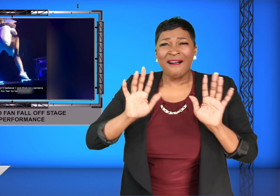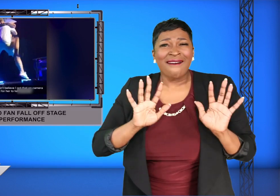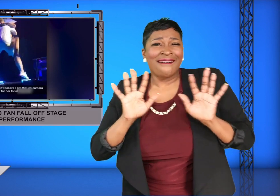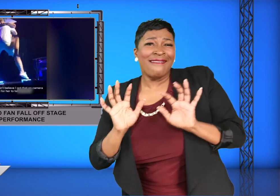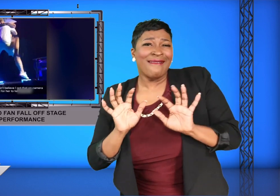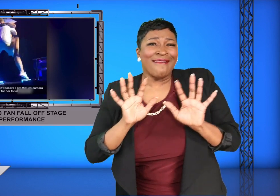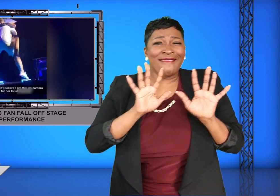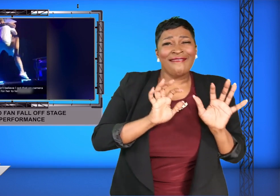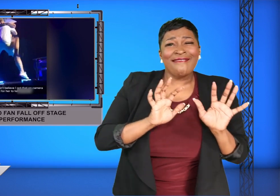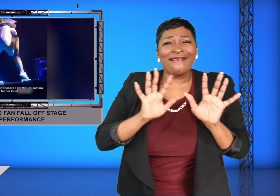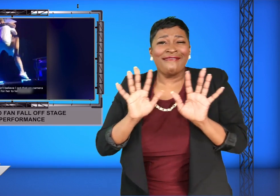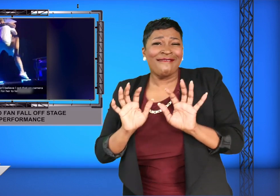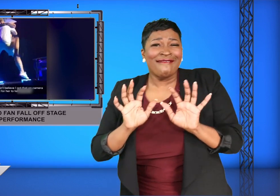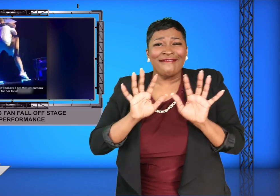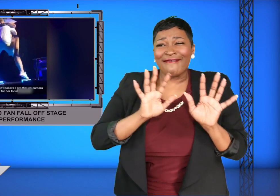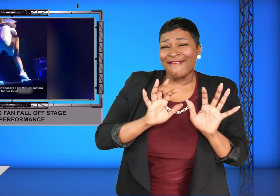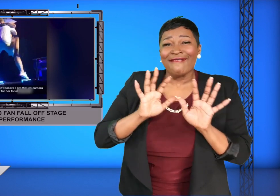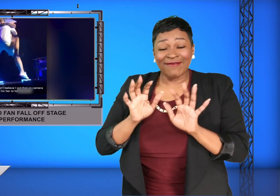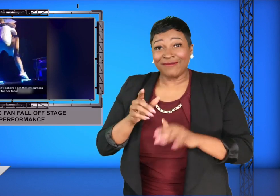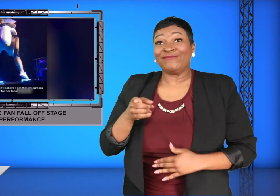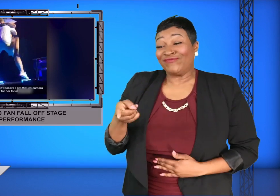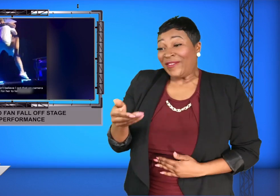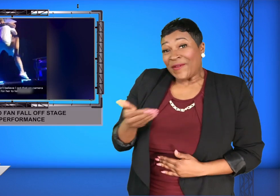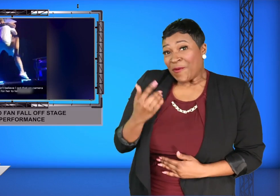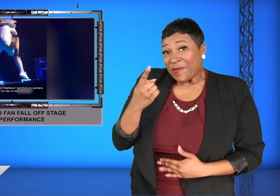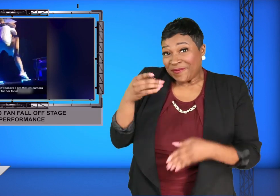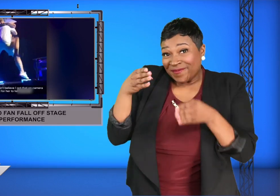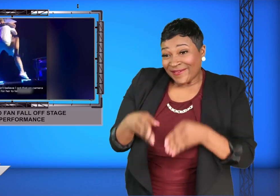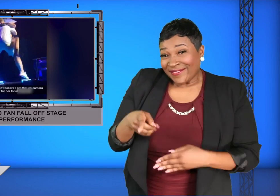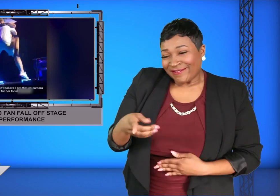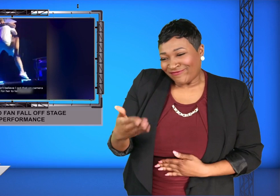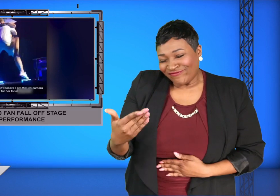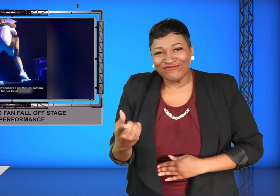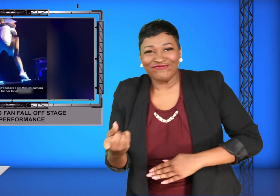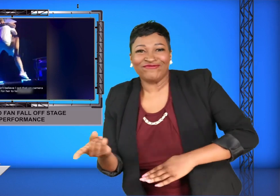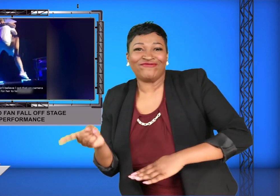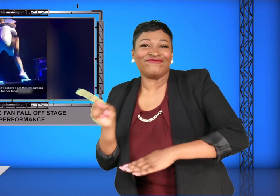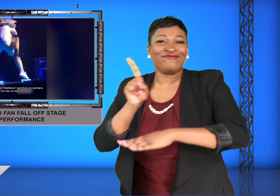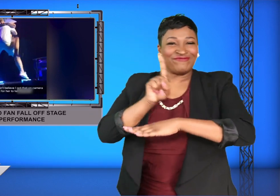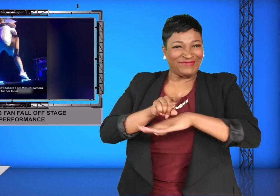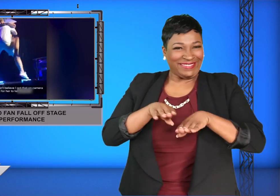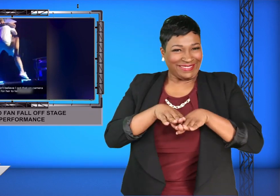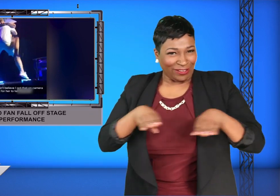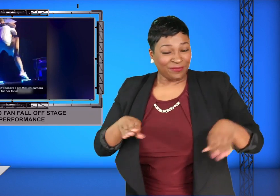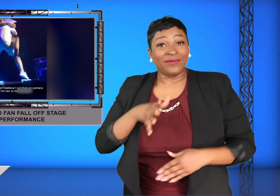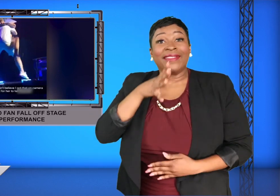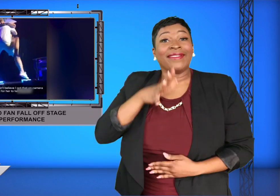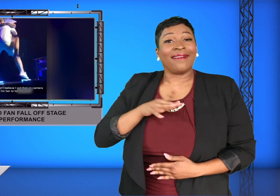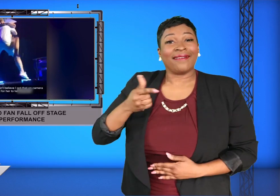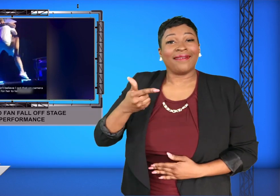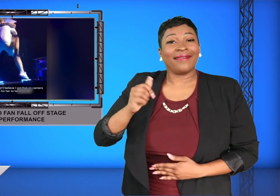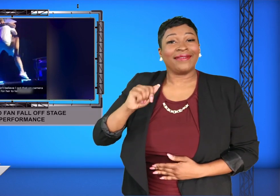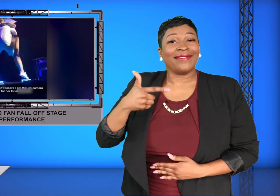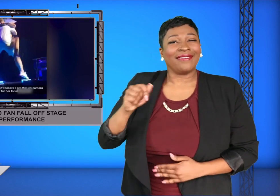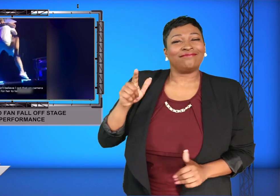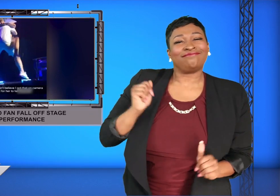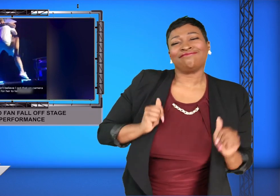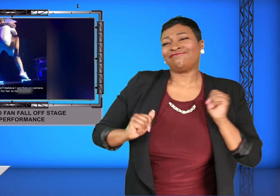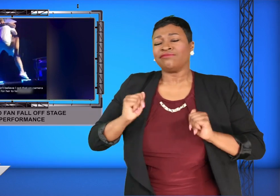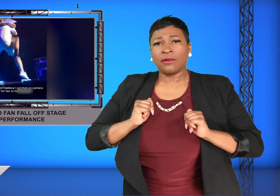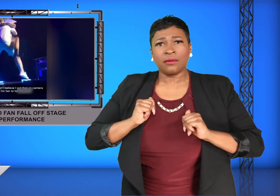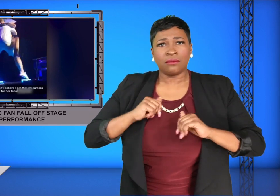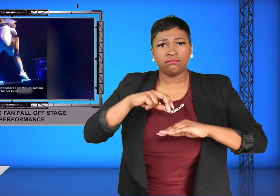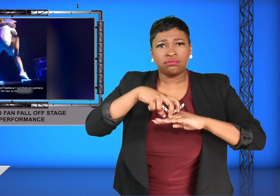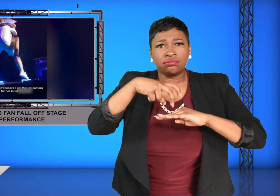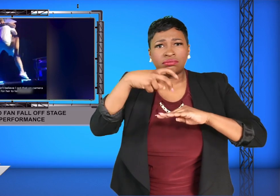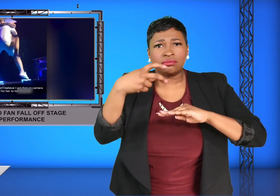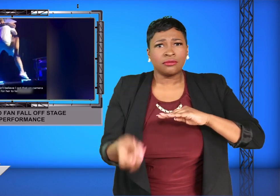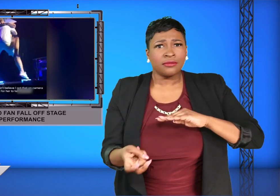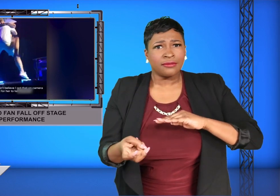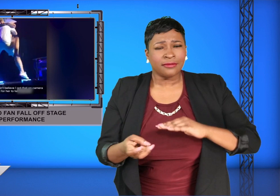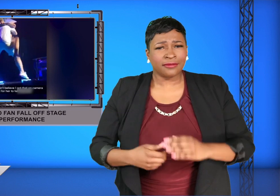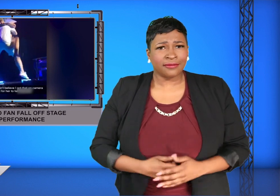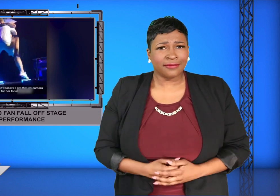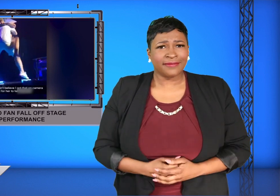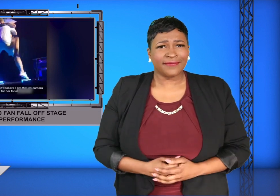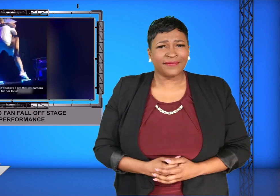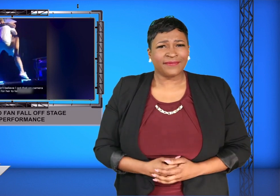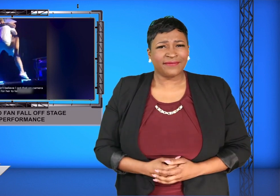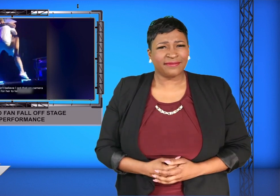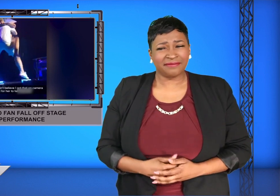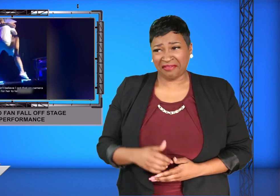on stage during her show at the Park Theater at Park MGM.